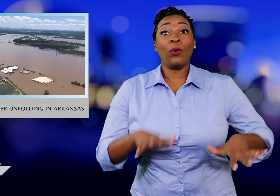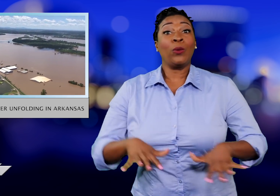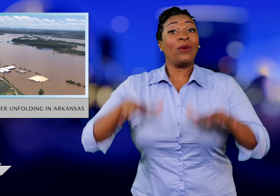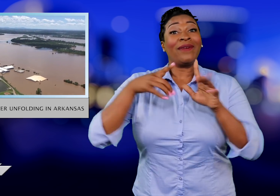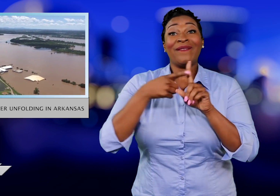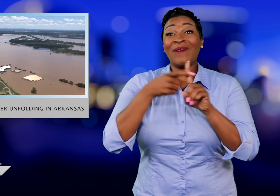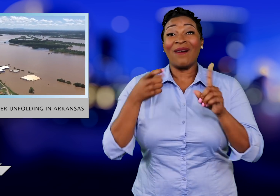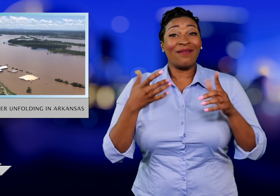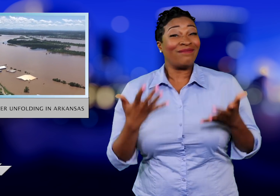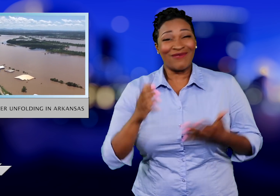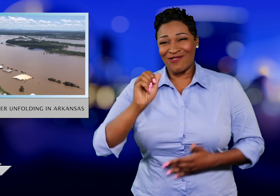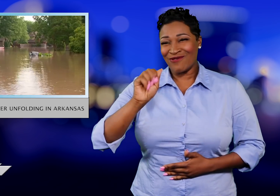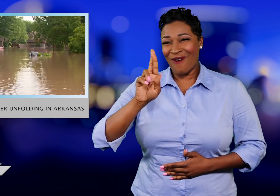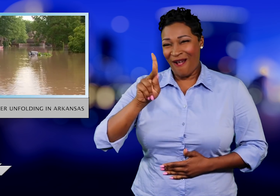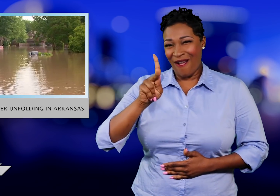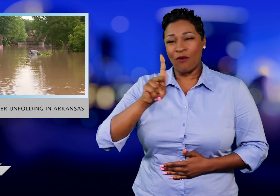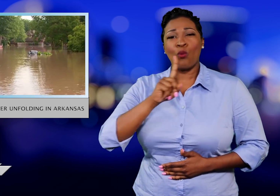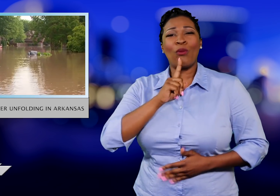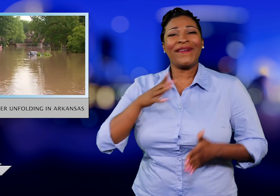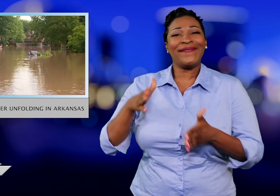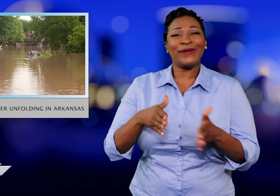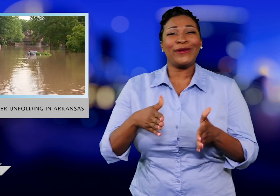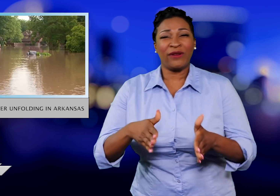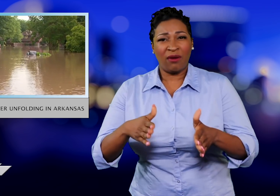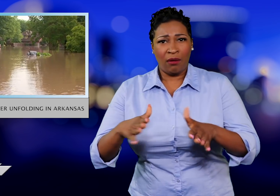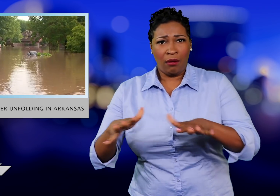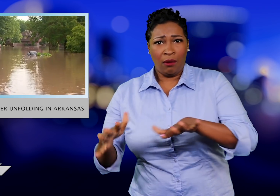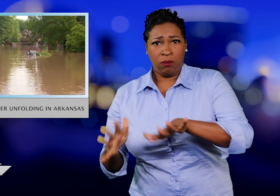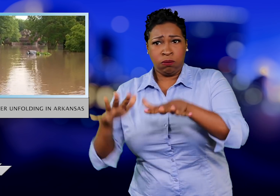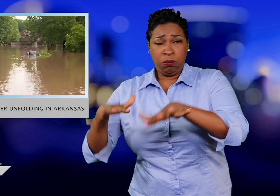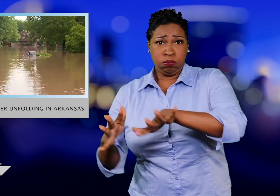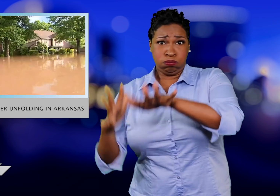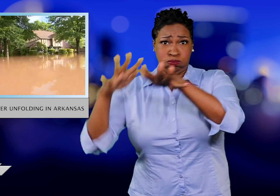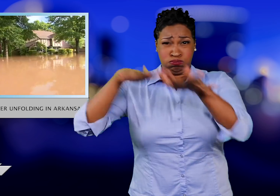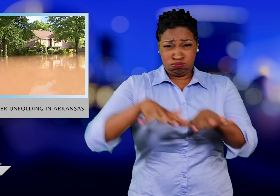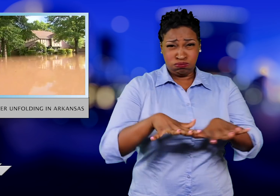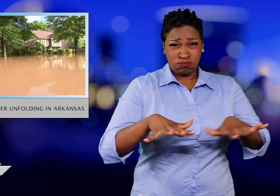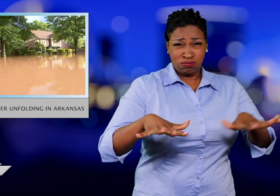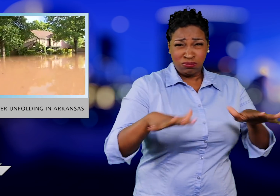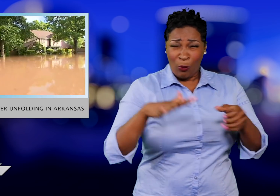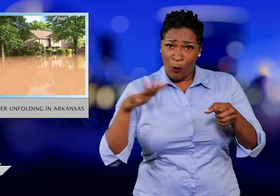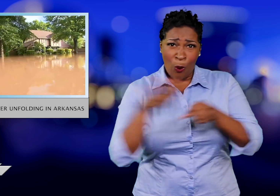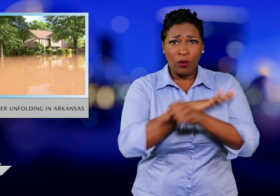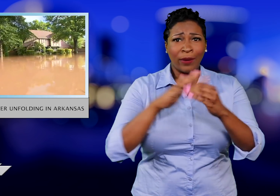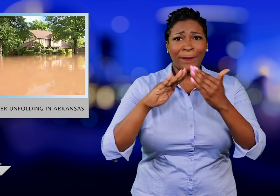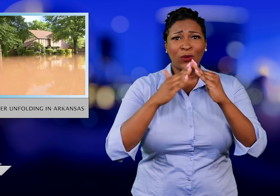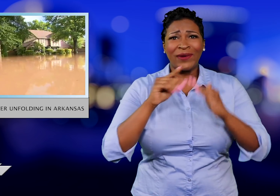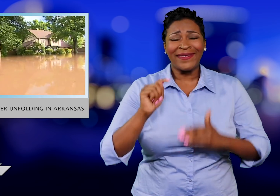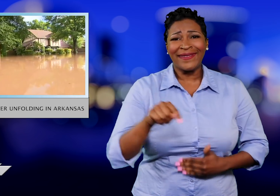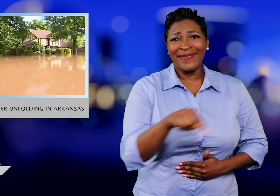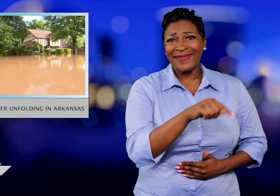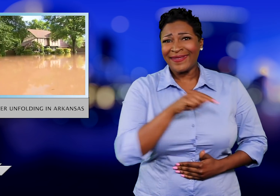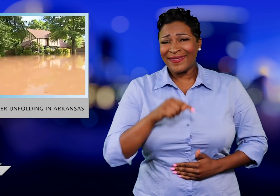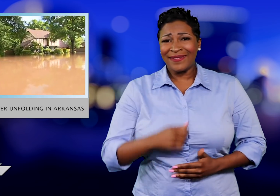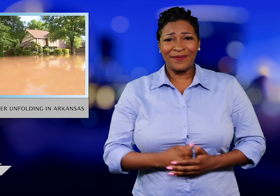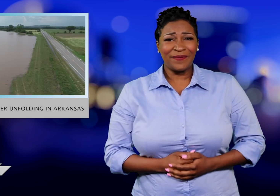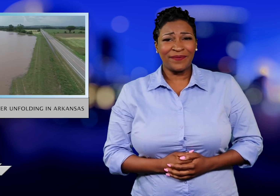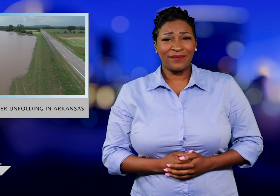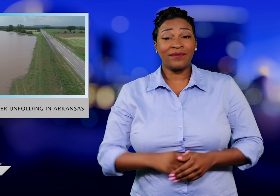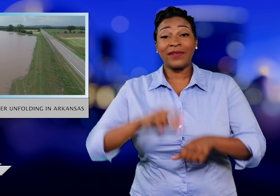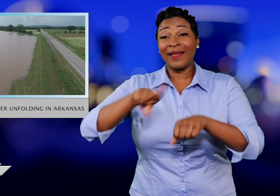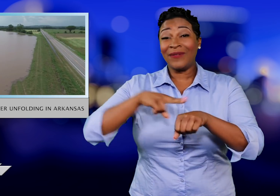Rising waters from the Arkansas River have taken over entire communities.